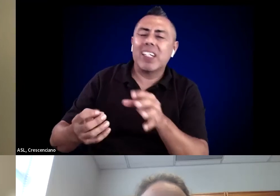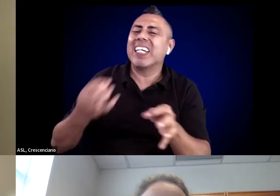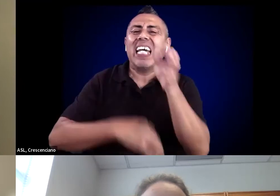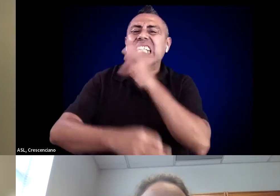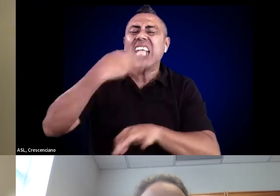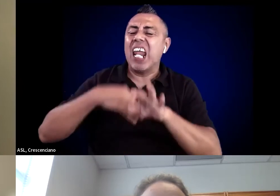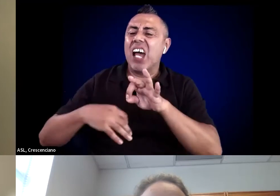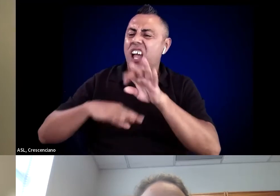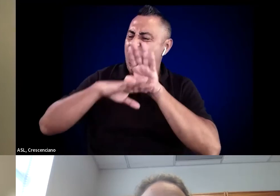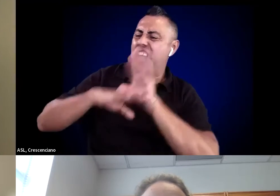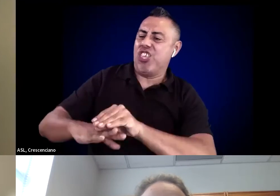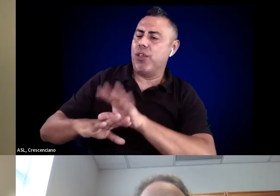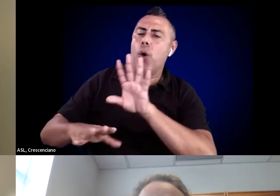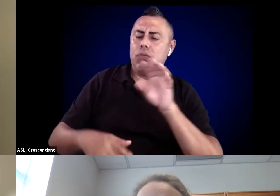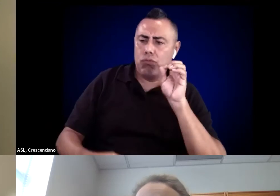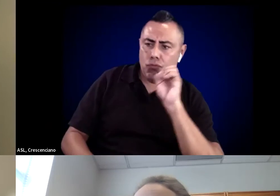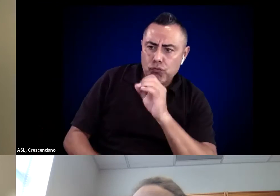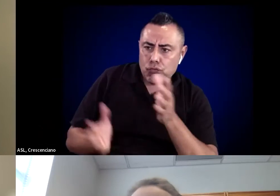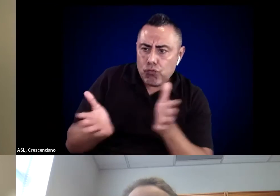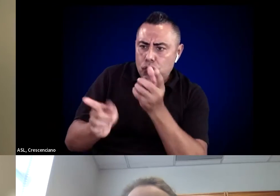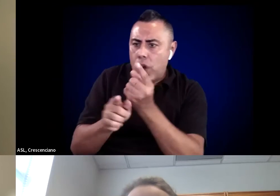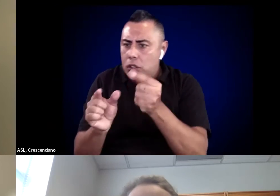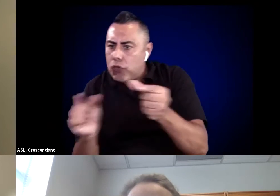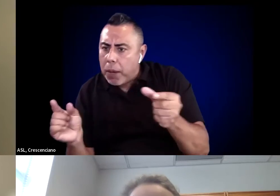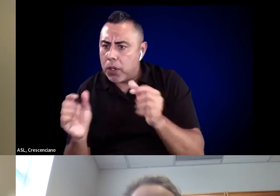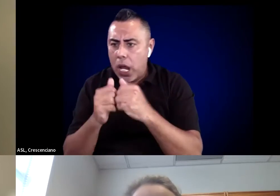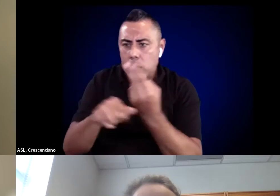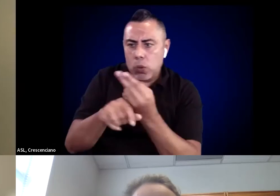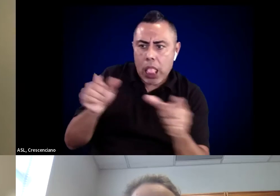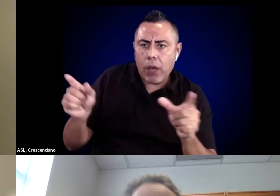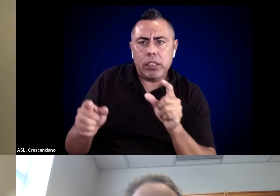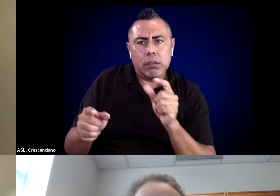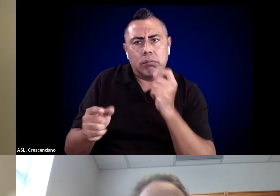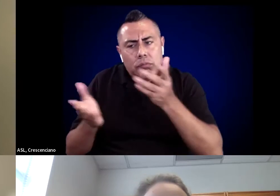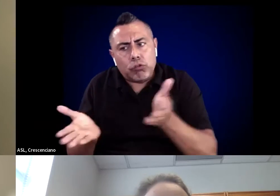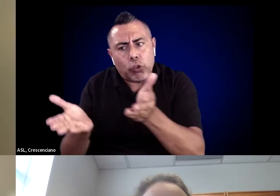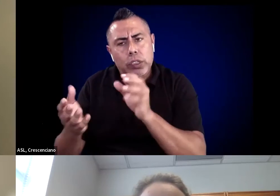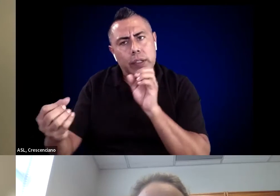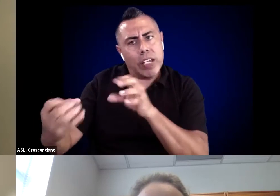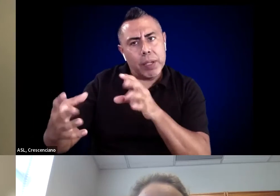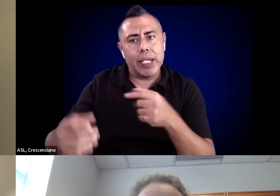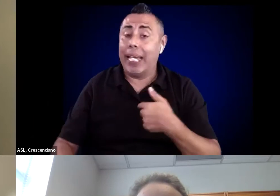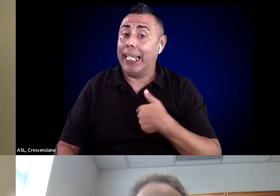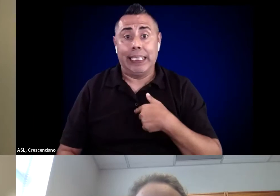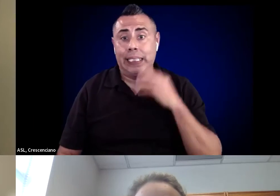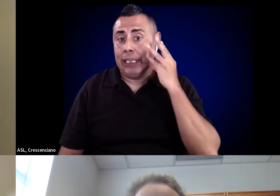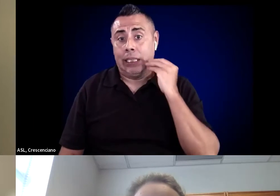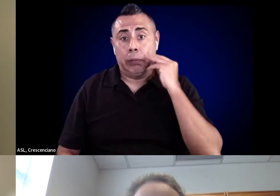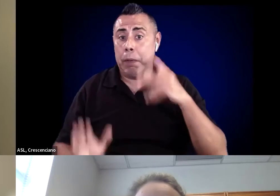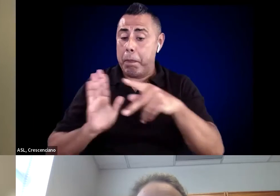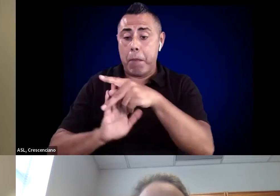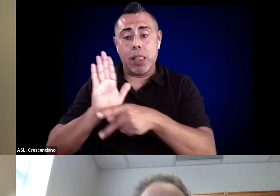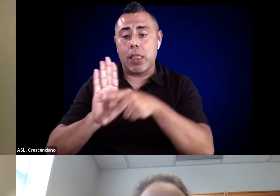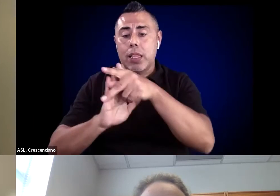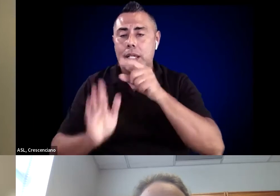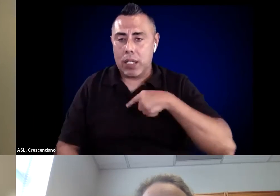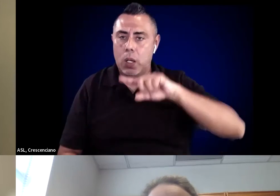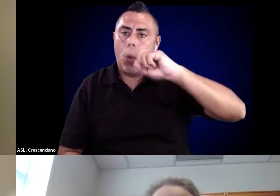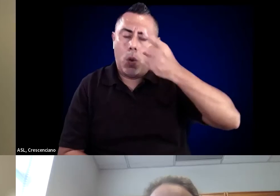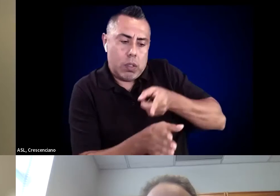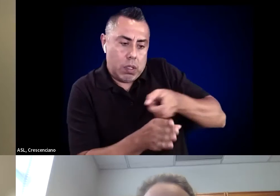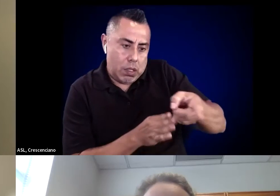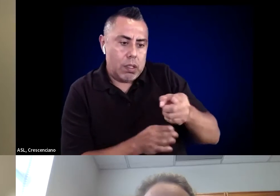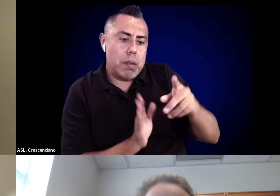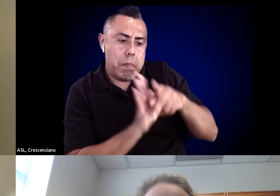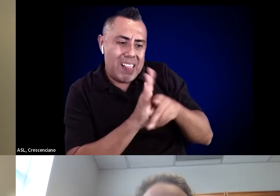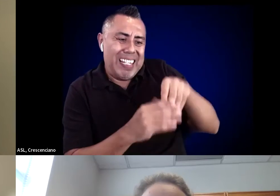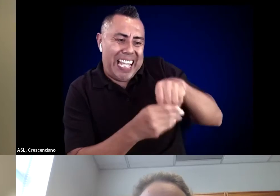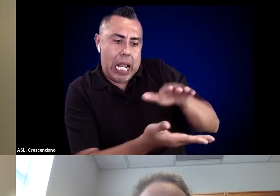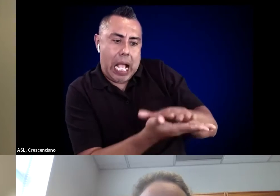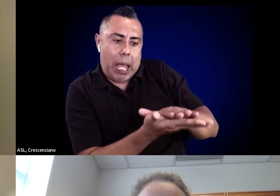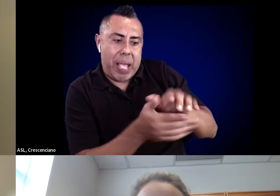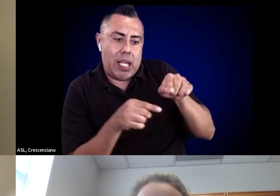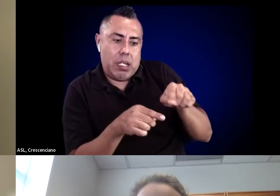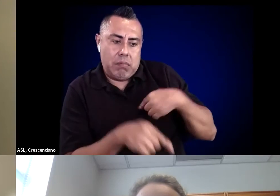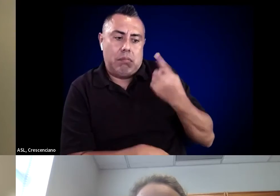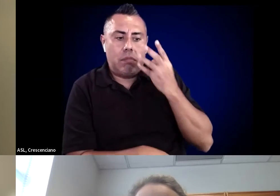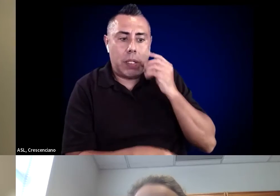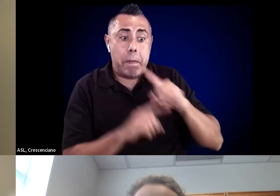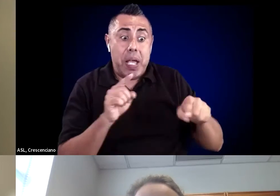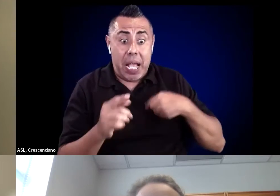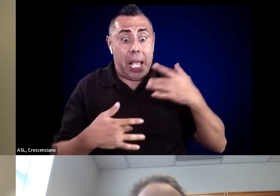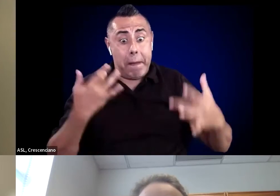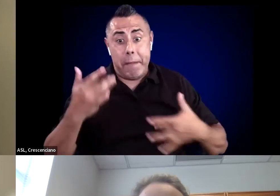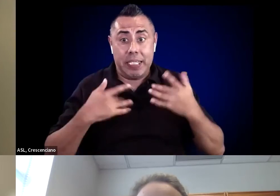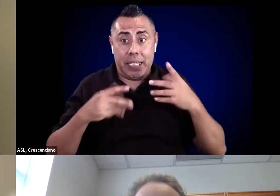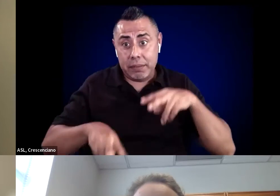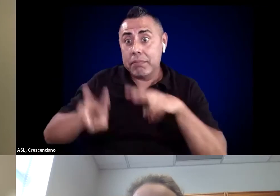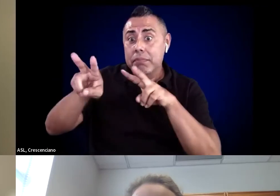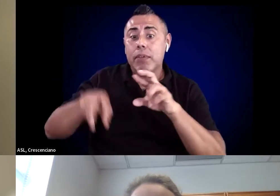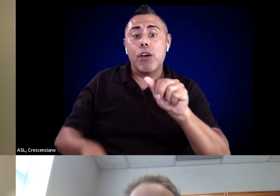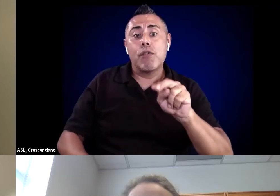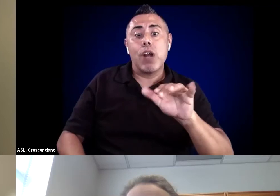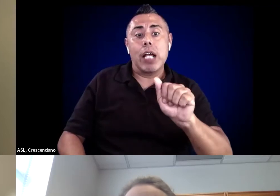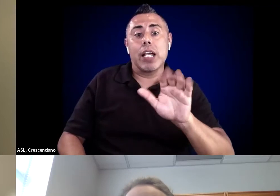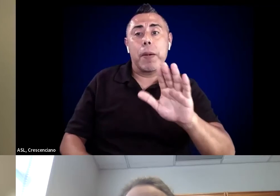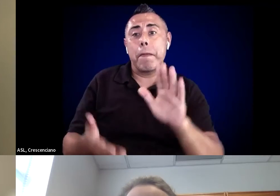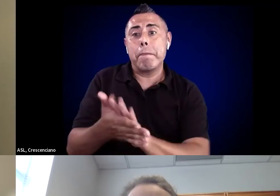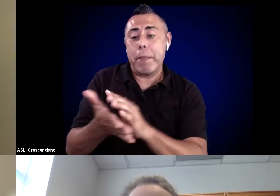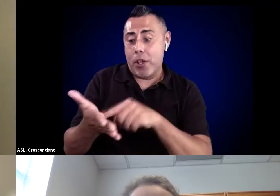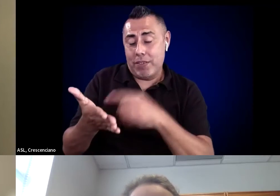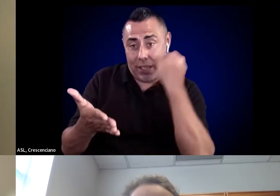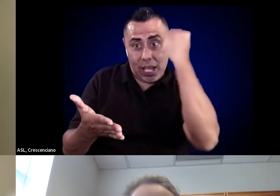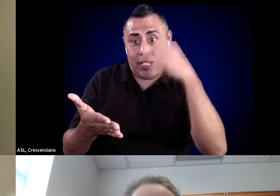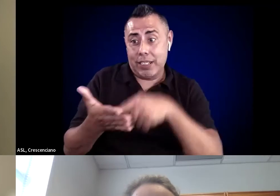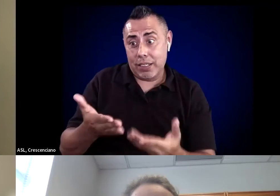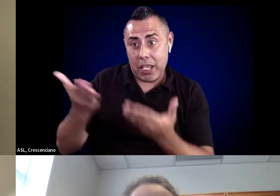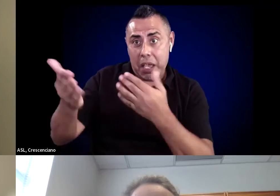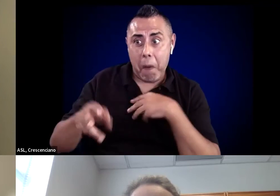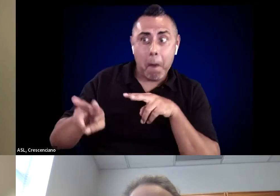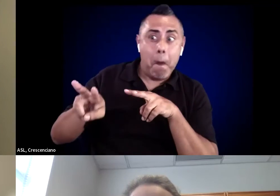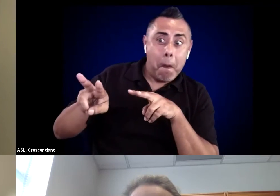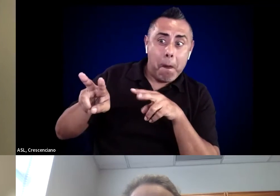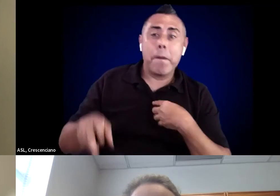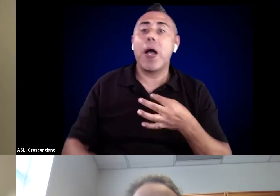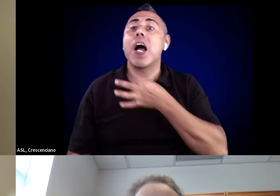Rebecca Tarvin (she/her): and I don't have experience in the you know, policies sphere outside of Academia. Um, but I, you know, pretty excited by the sorts of things that Rania's paper suggested, and and I would be curious to see what we can do at a more, you know, State one